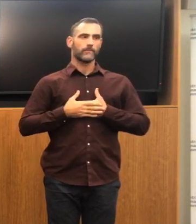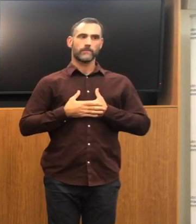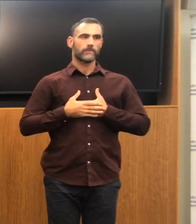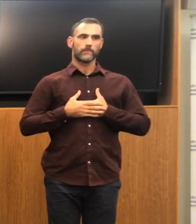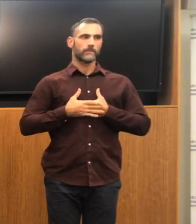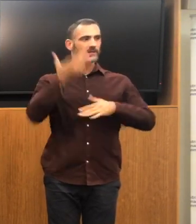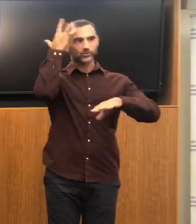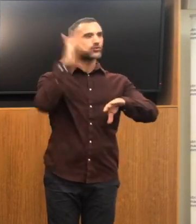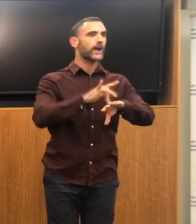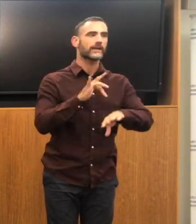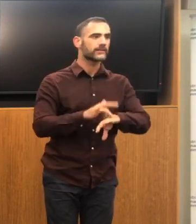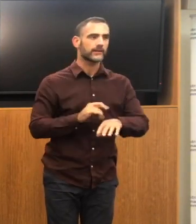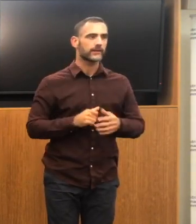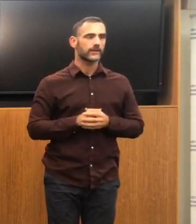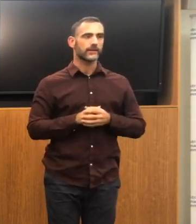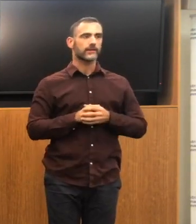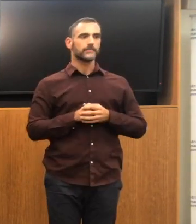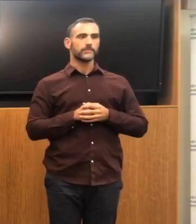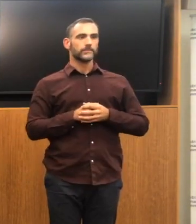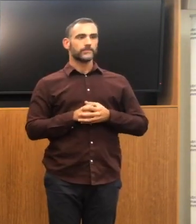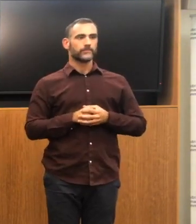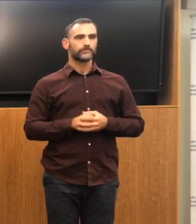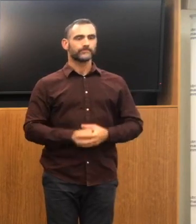(audience clapping)